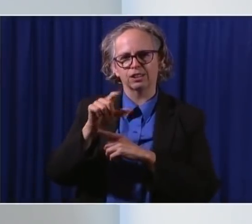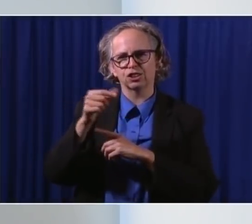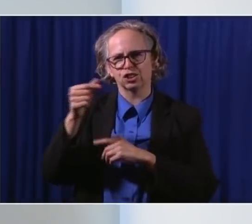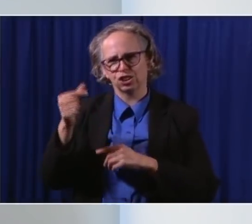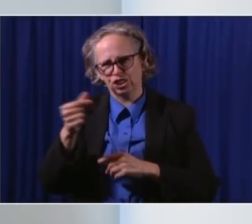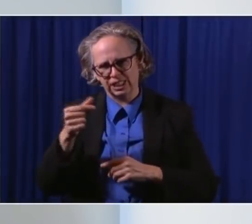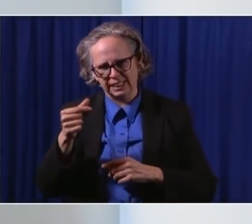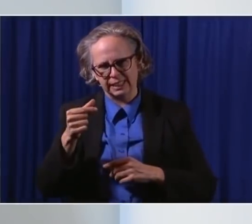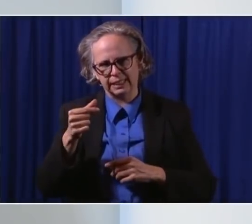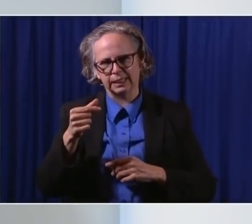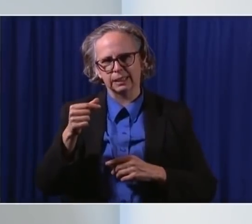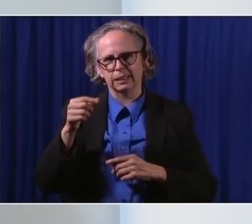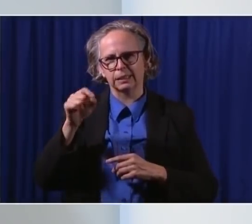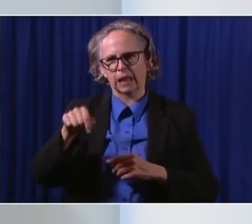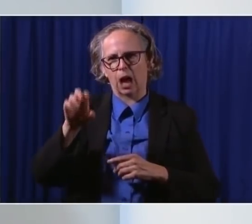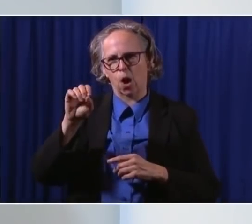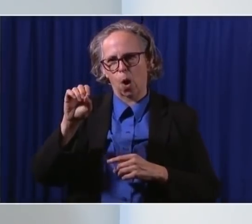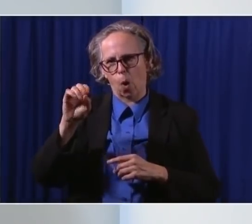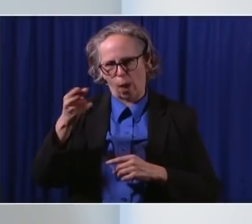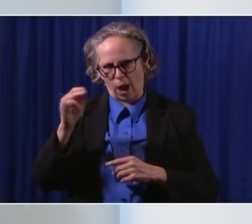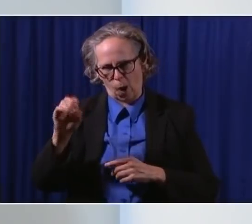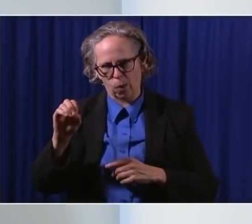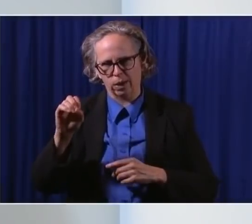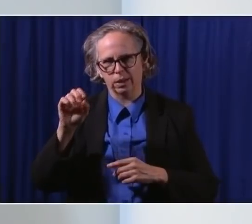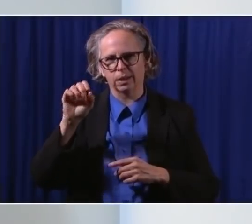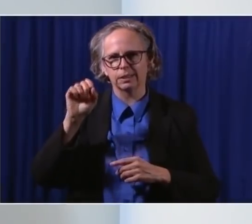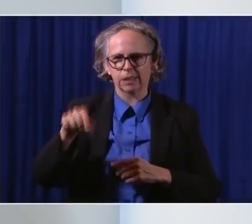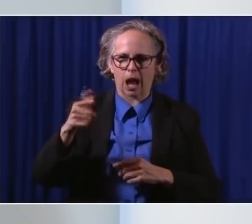I KNOW WE HAVE A VIDEO WE ARE